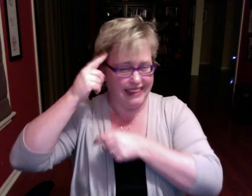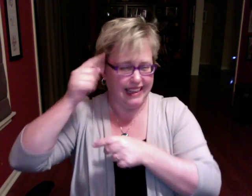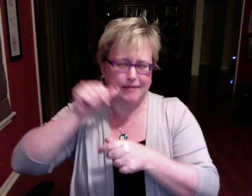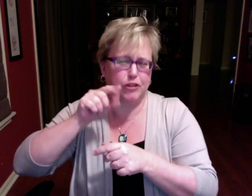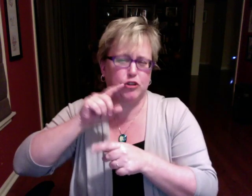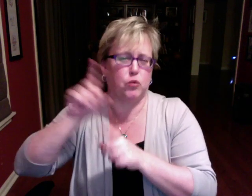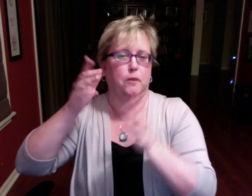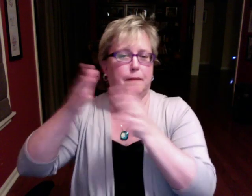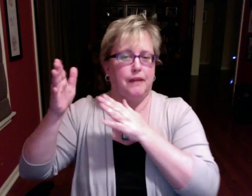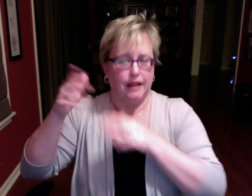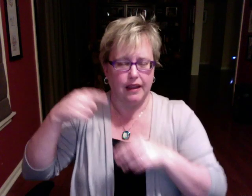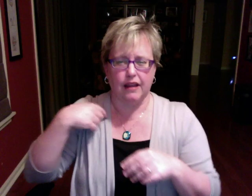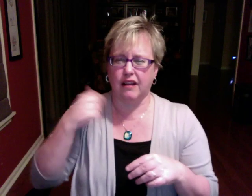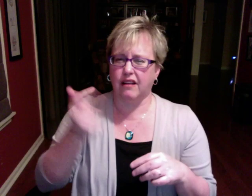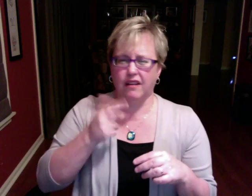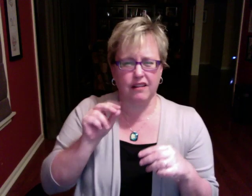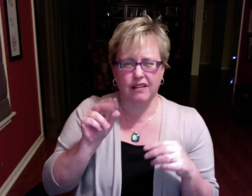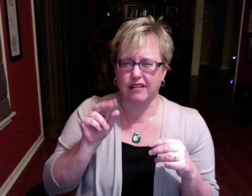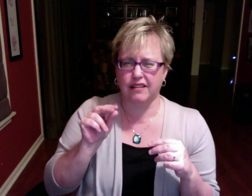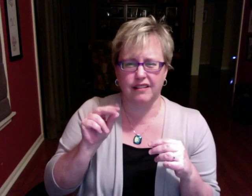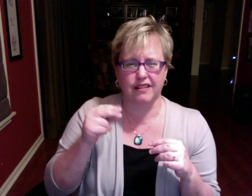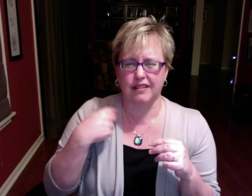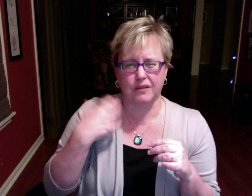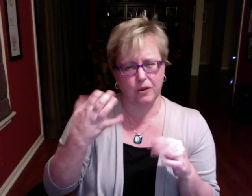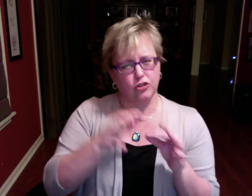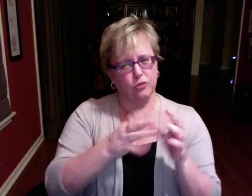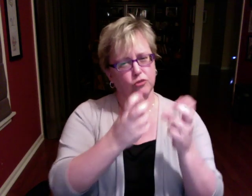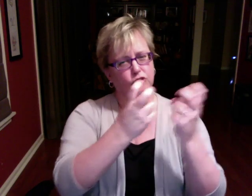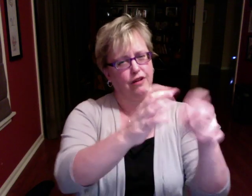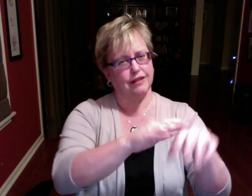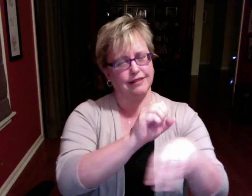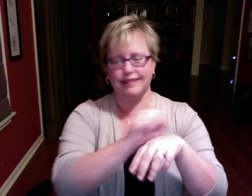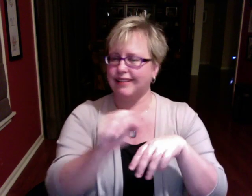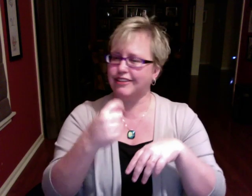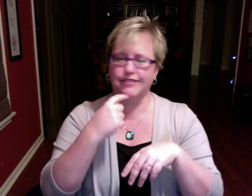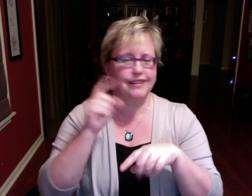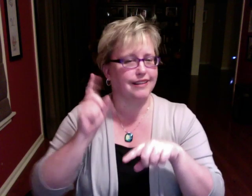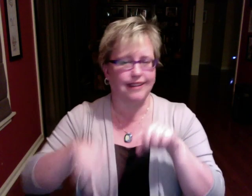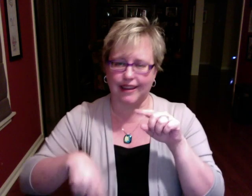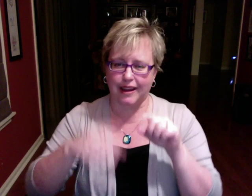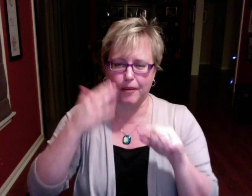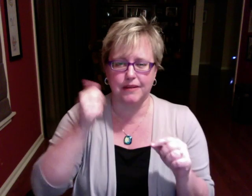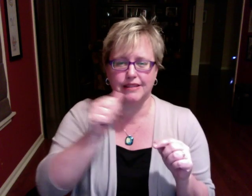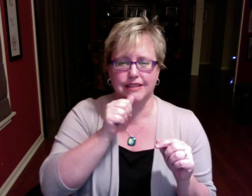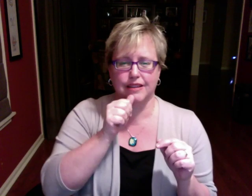I’m not sure exactly where we were supposed to sit. We were disappointed and told them the interpreters should be on stage and we wouldn't be able to see them from back there.